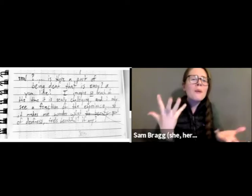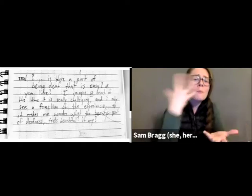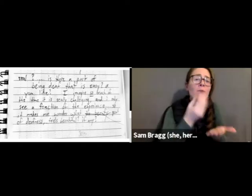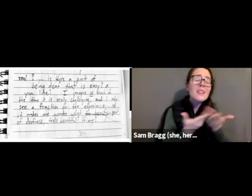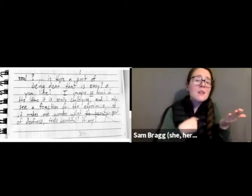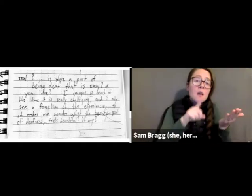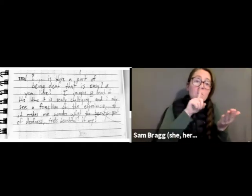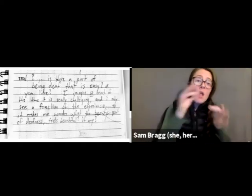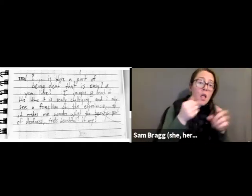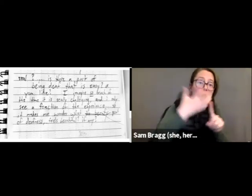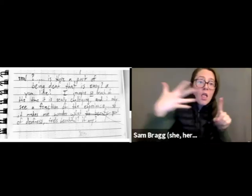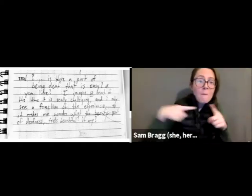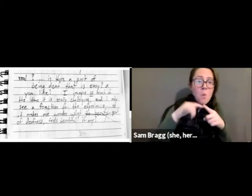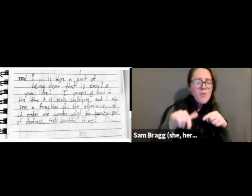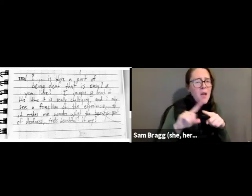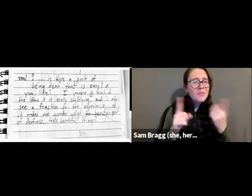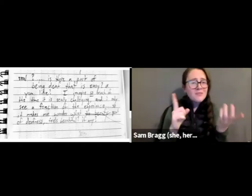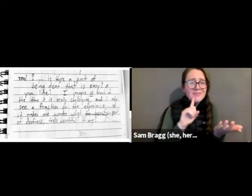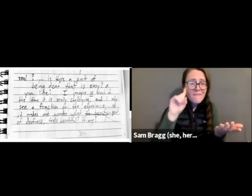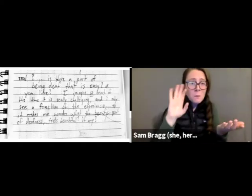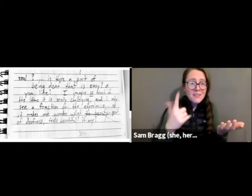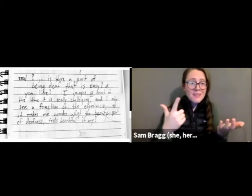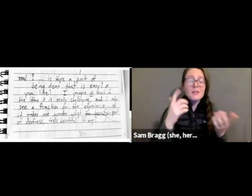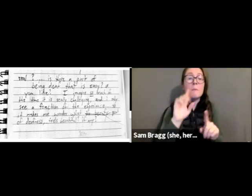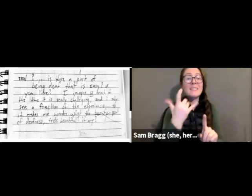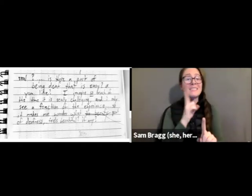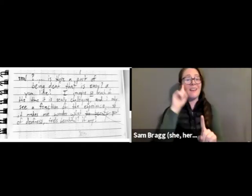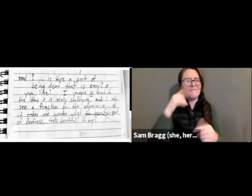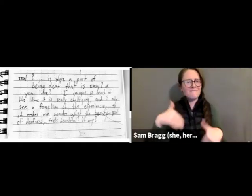to be deaf. There's so many beautiful things about being deaf. We don't even have time to